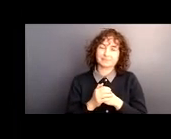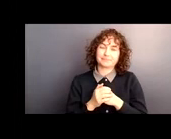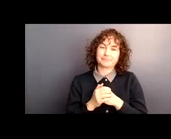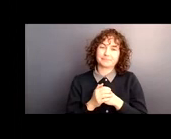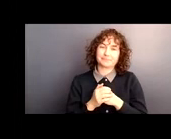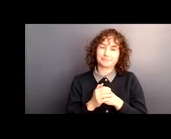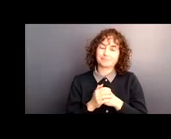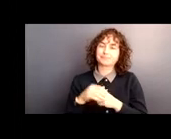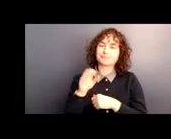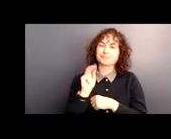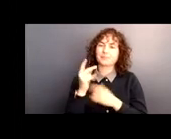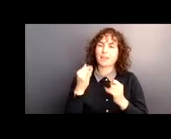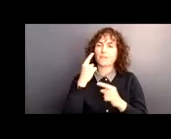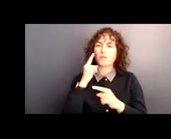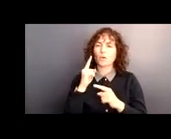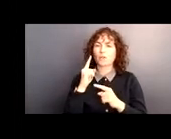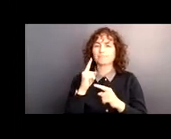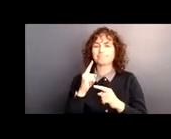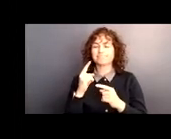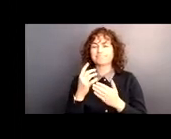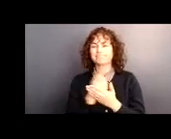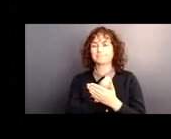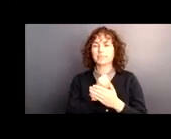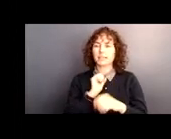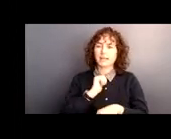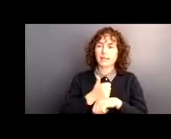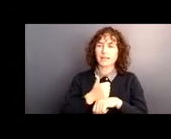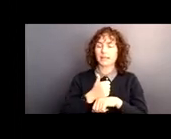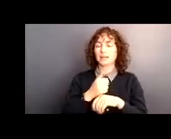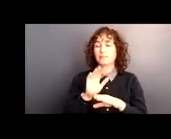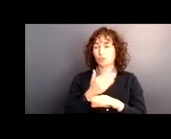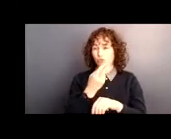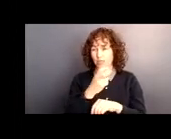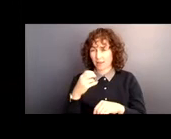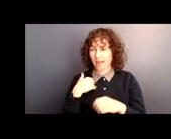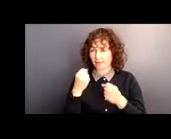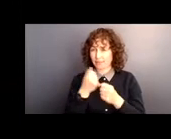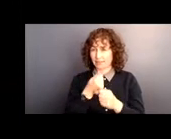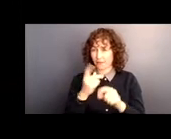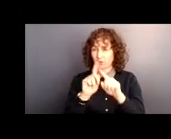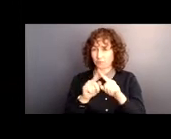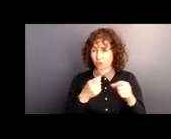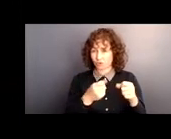So when It comes to implementing musical transitions, There are several strategies we can use. First, We need to ask ourselves